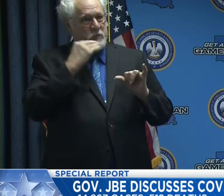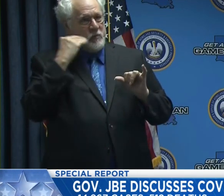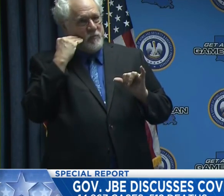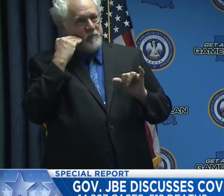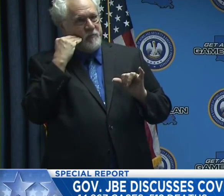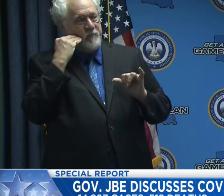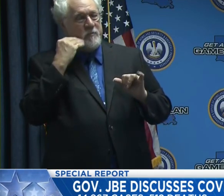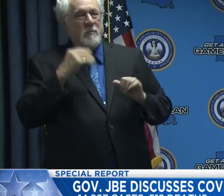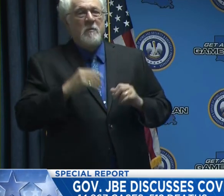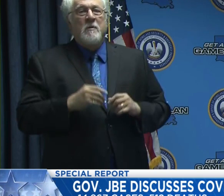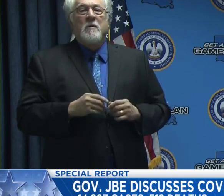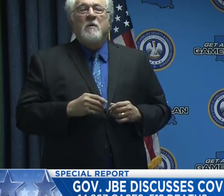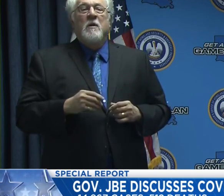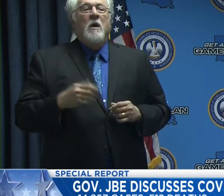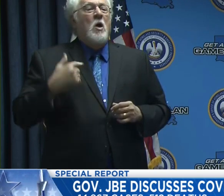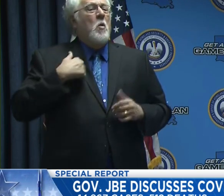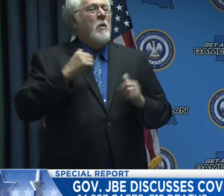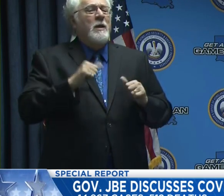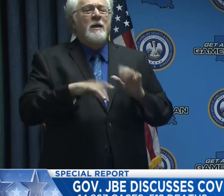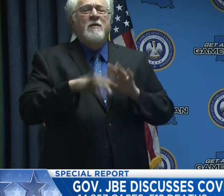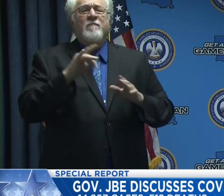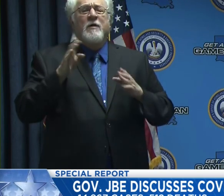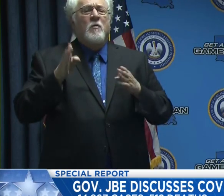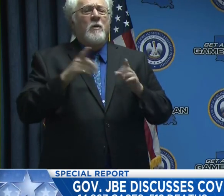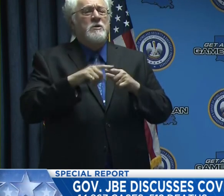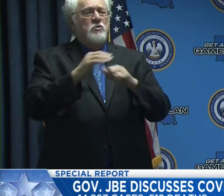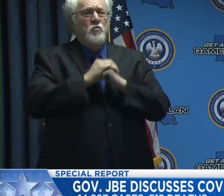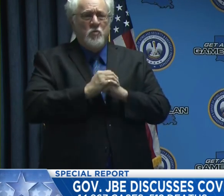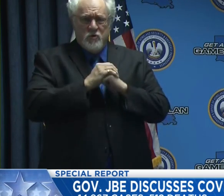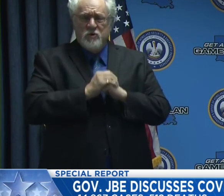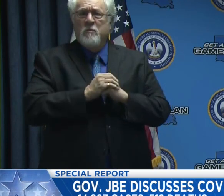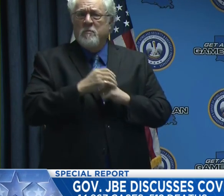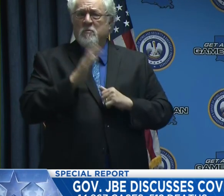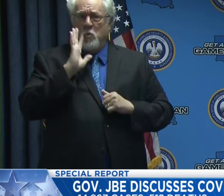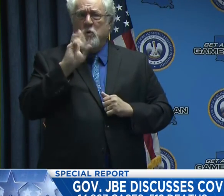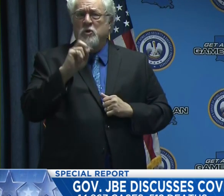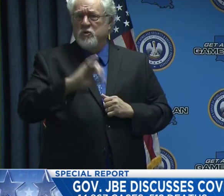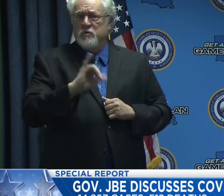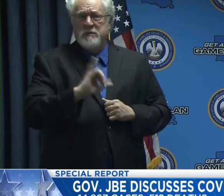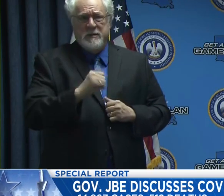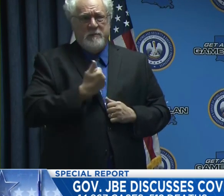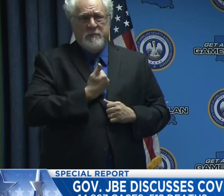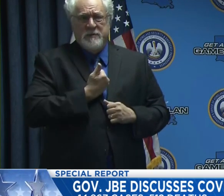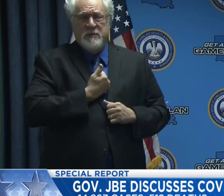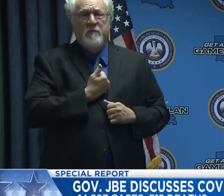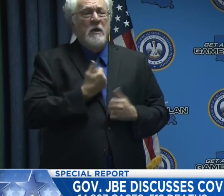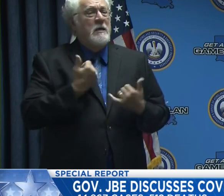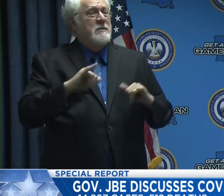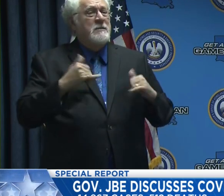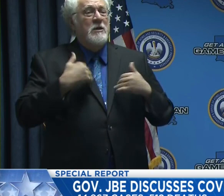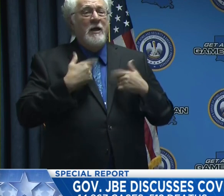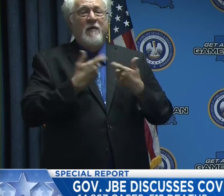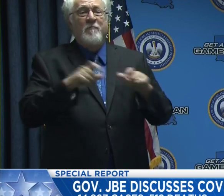HEALTH AND SAFETY OF OUR NEIGHBORS AND FRIENDS AND FAMILIES AT OURSELVES FIRST BY STAYING AT HOME.